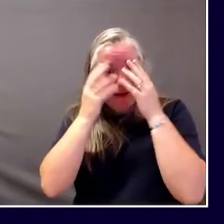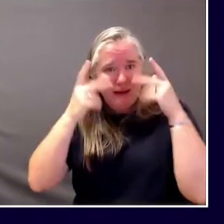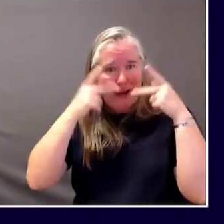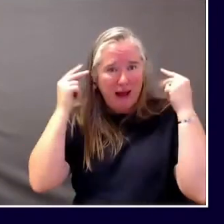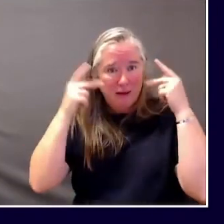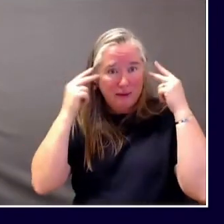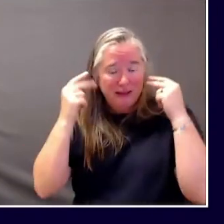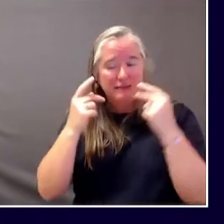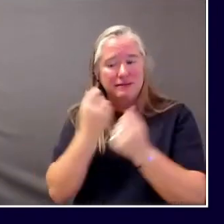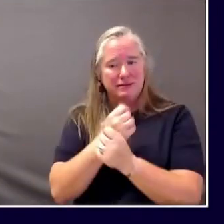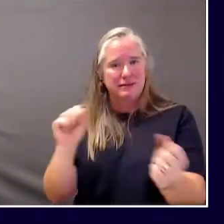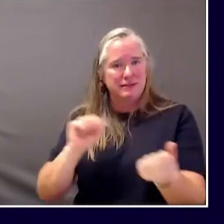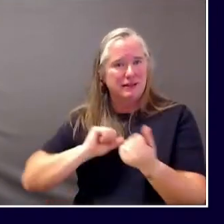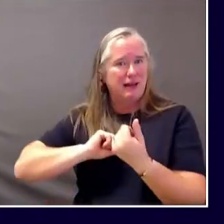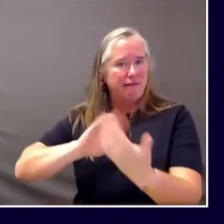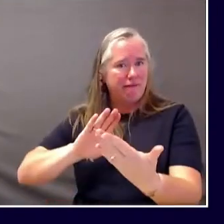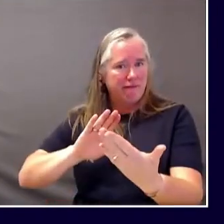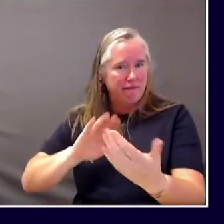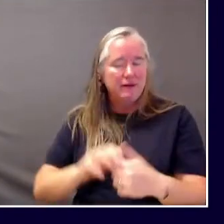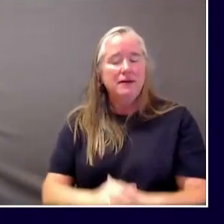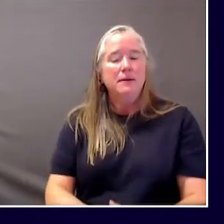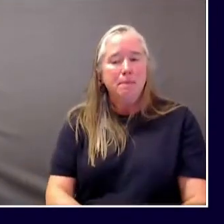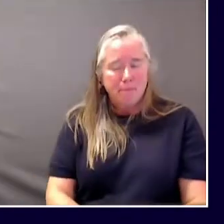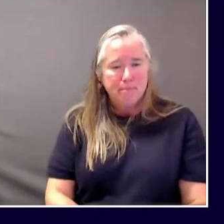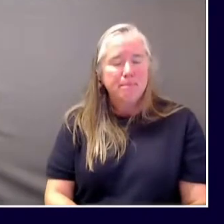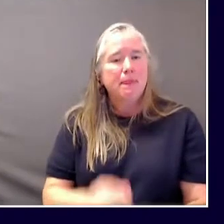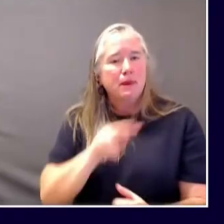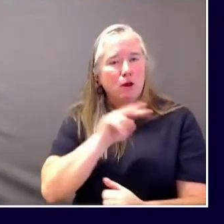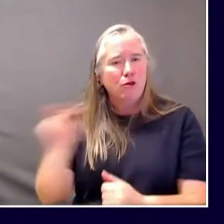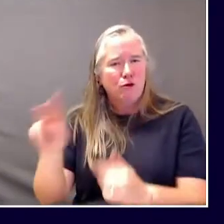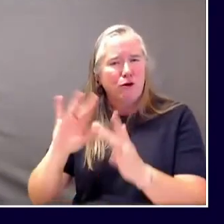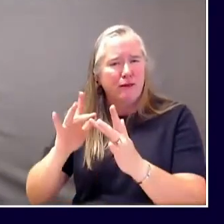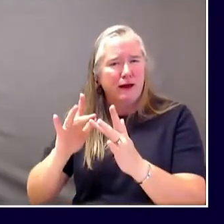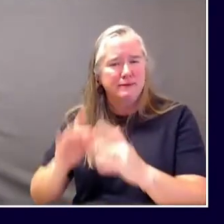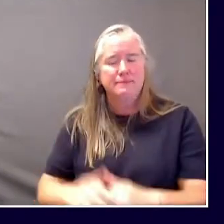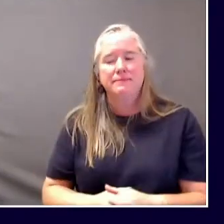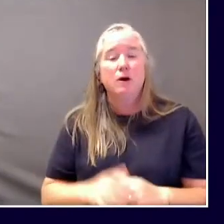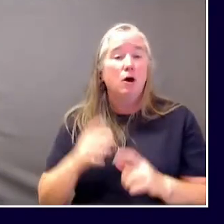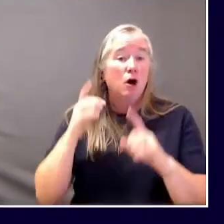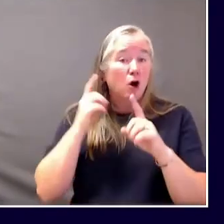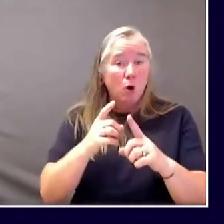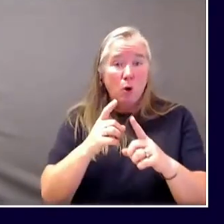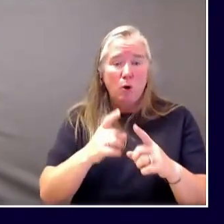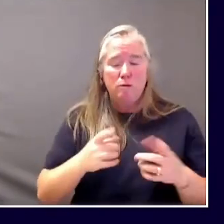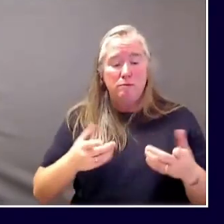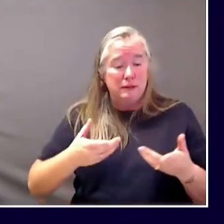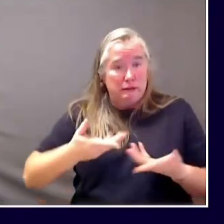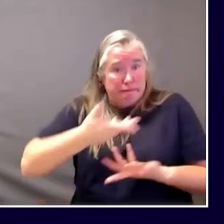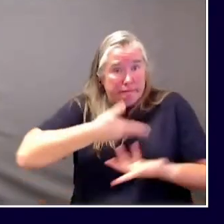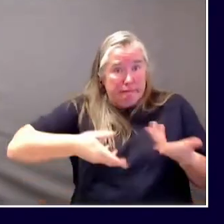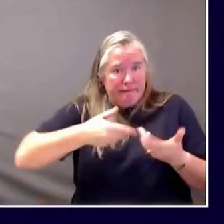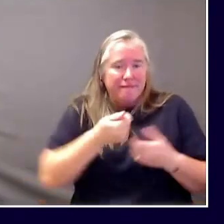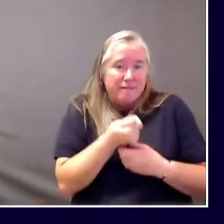for you and your family I think the goal is to keep your bubble